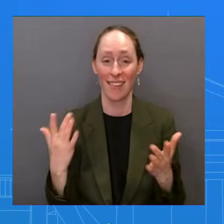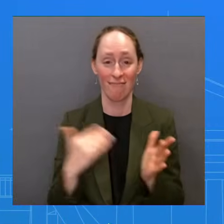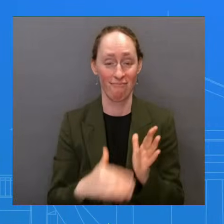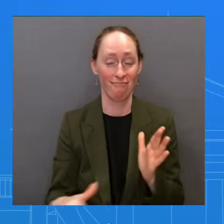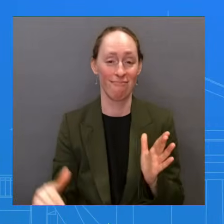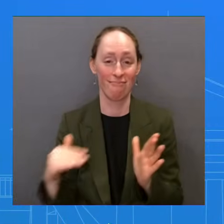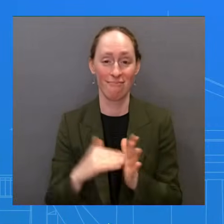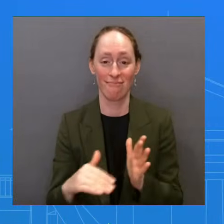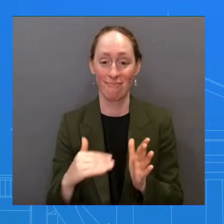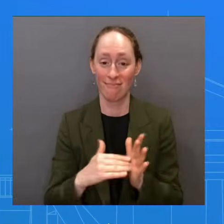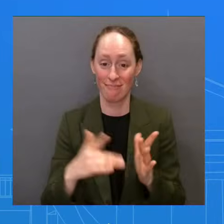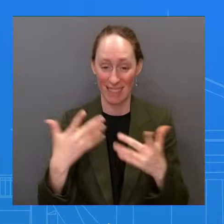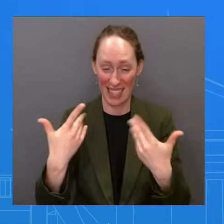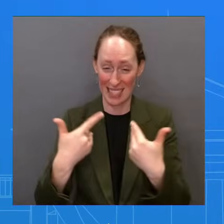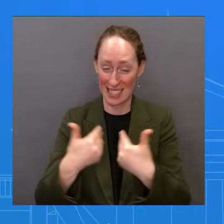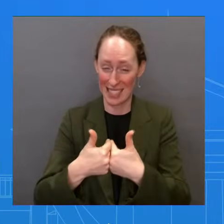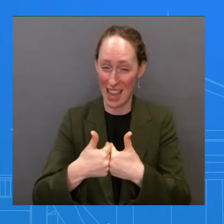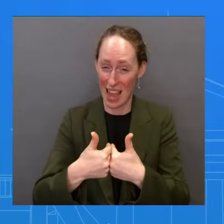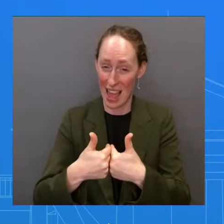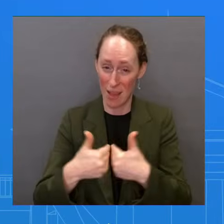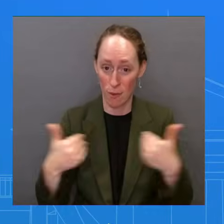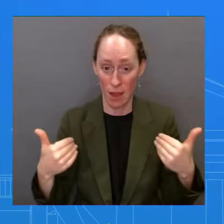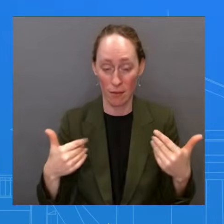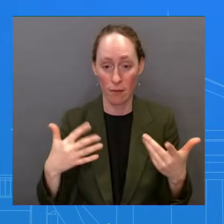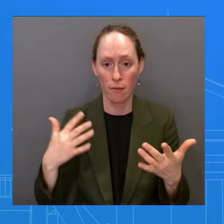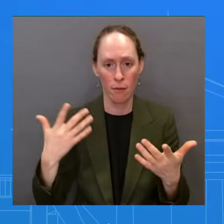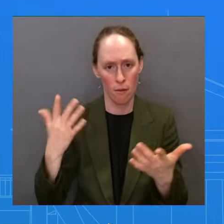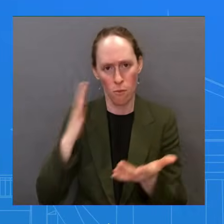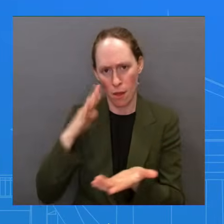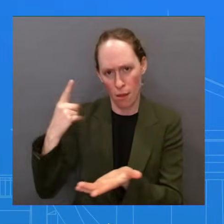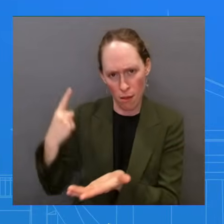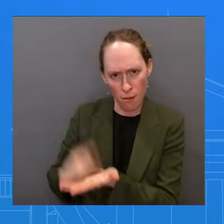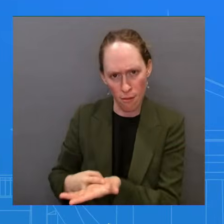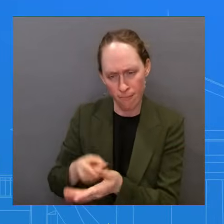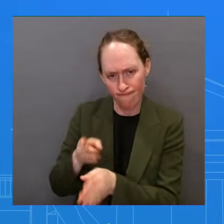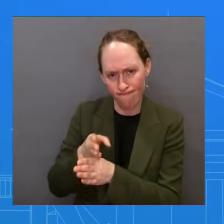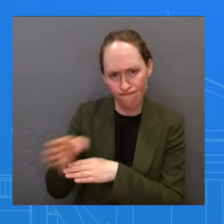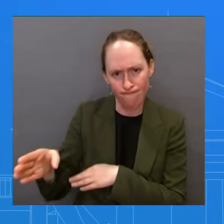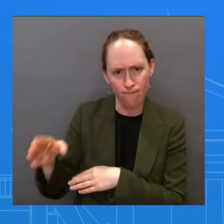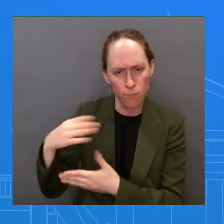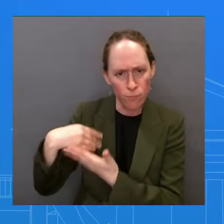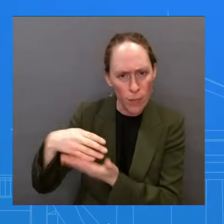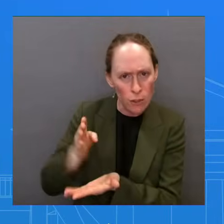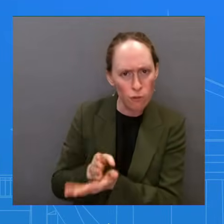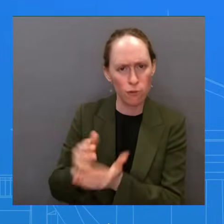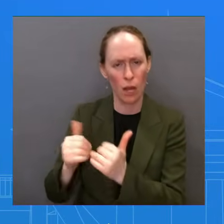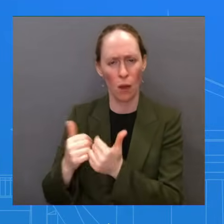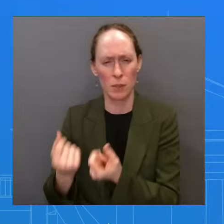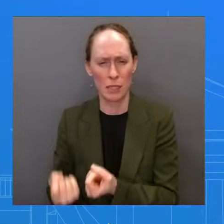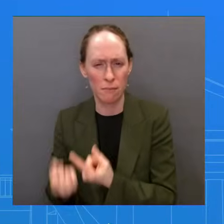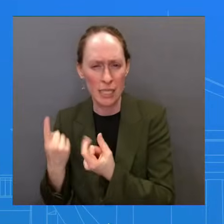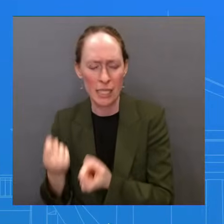what they want to do with the budget, how they see the appropriations process moving forward, what they see with their spending, as we've seen from this vision plan